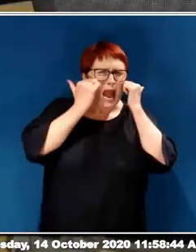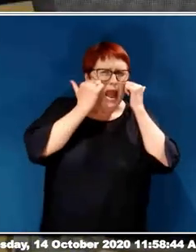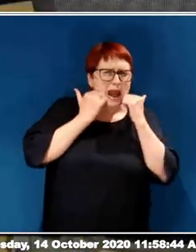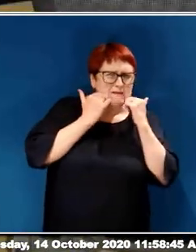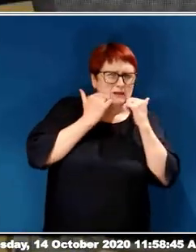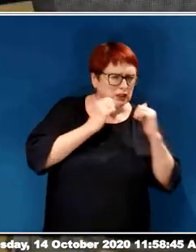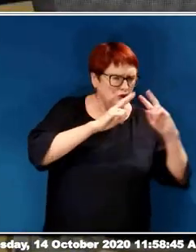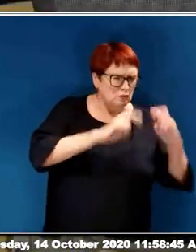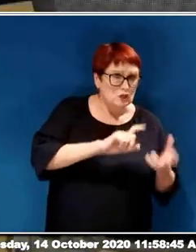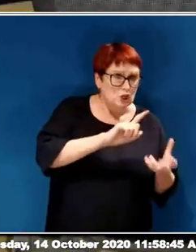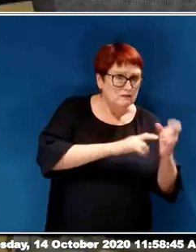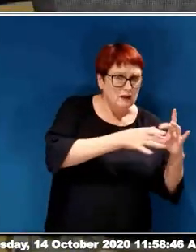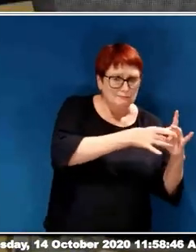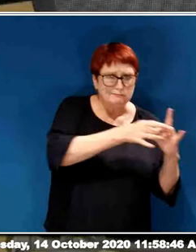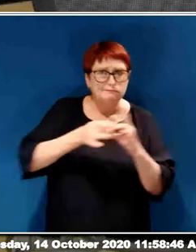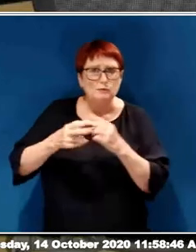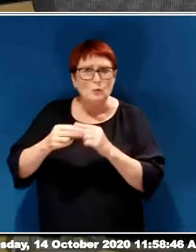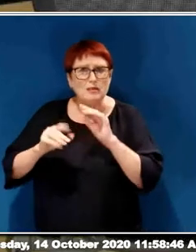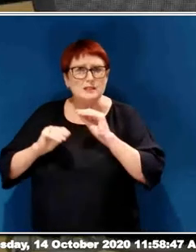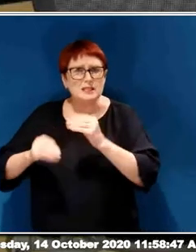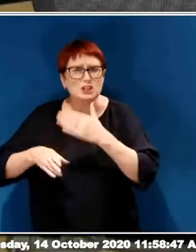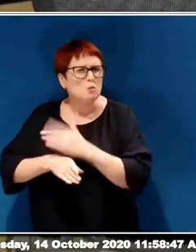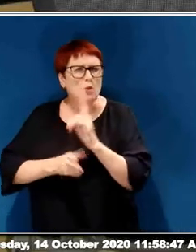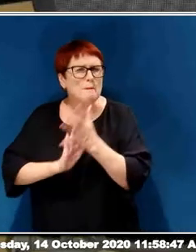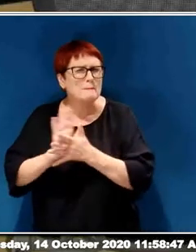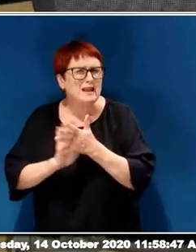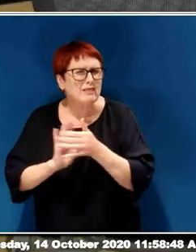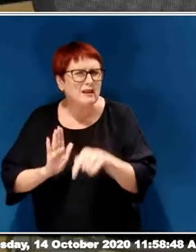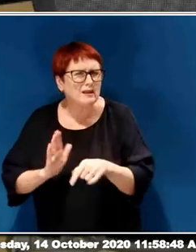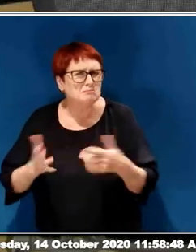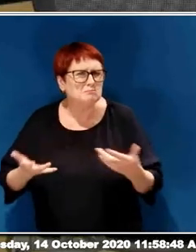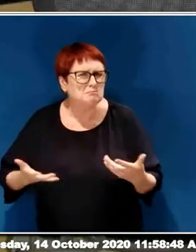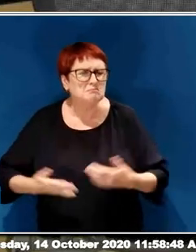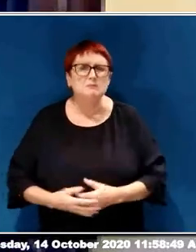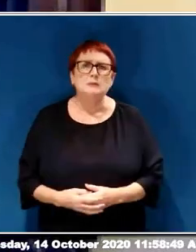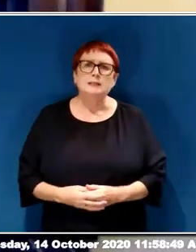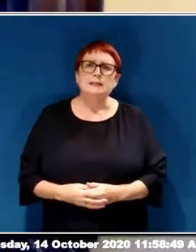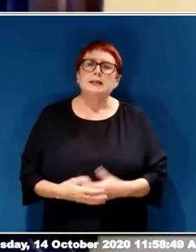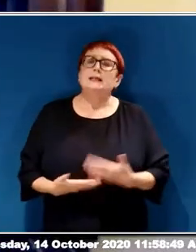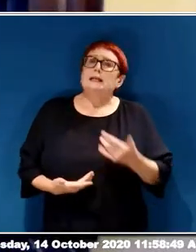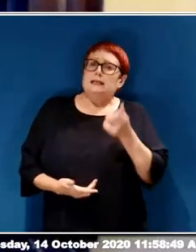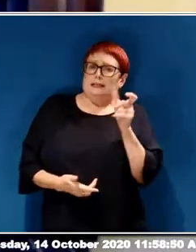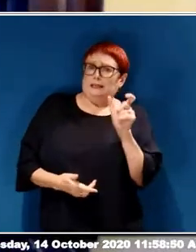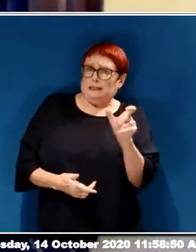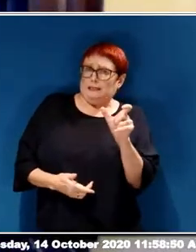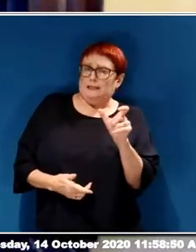DR de BRUIN: The term is most commonly used to refer to a practice that has